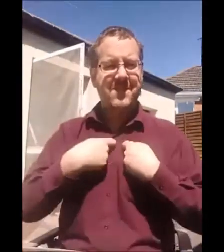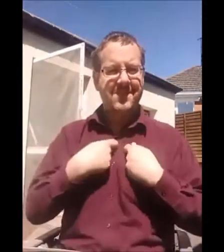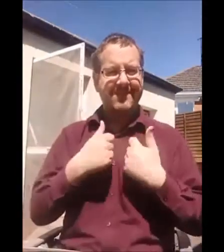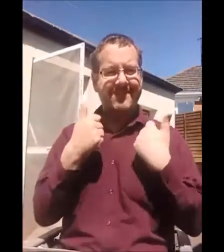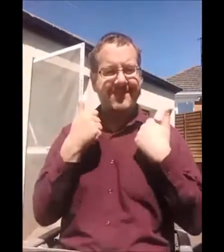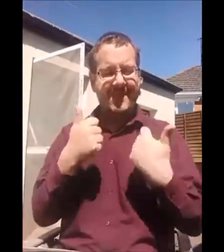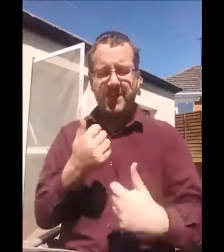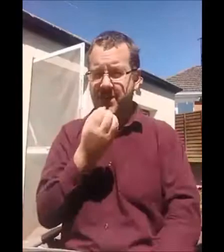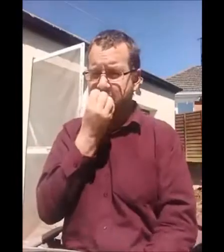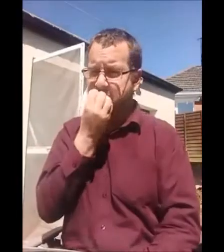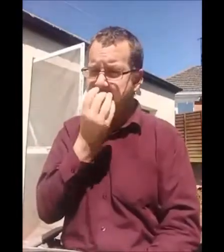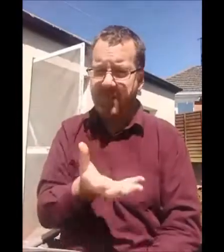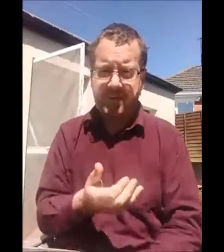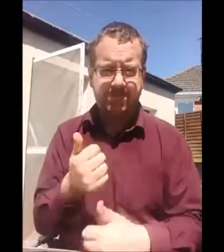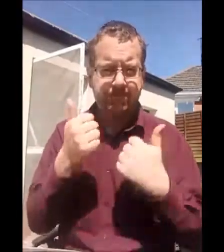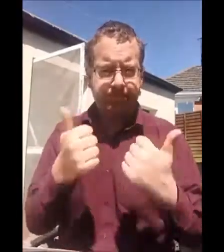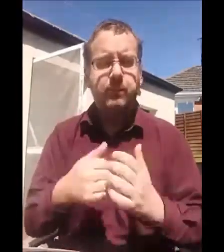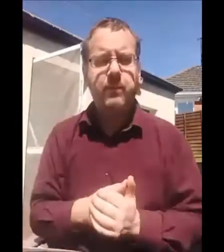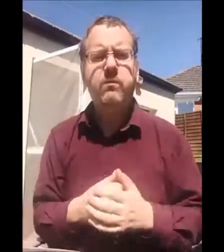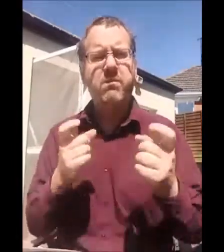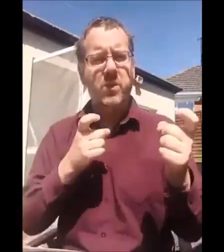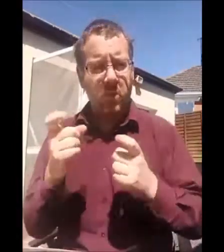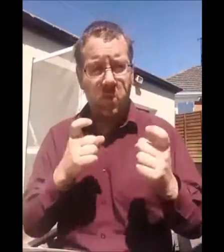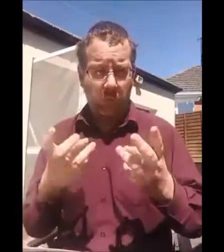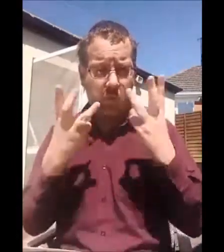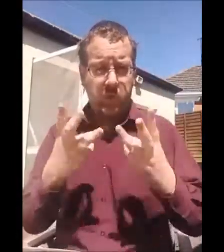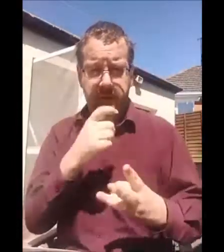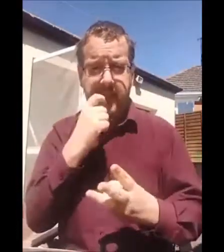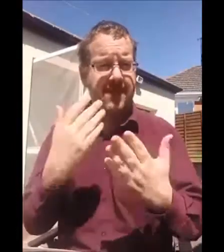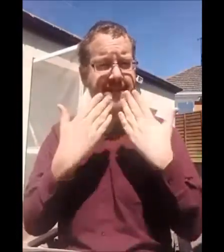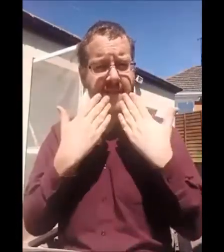It's really beautiful, so I want to take the chance to thank the Monaghan Deaf Group,